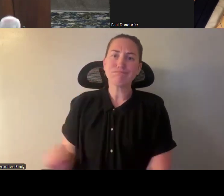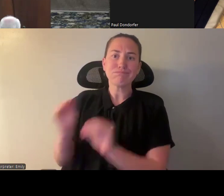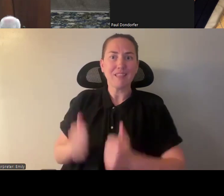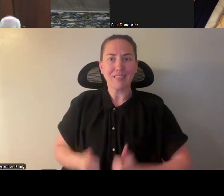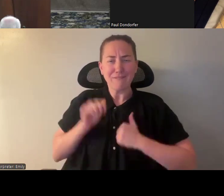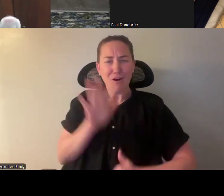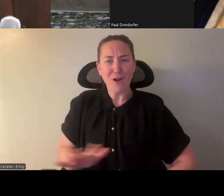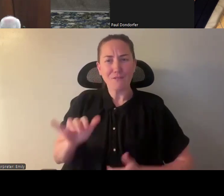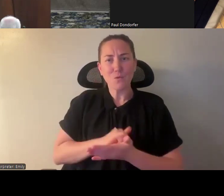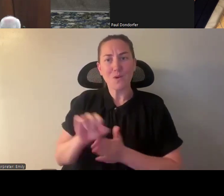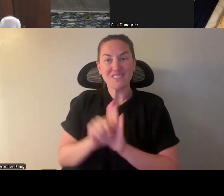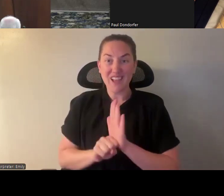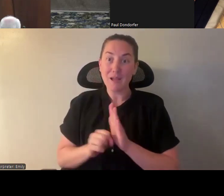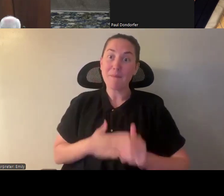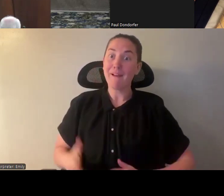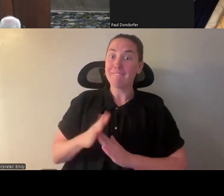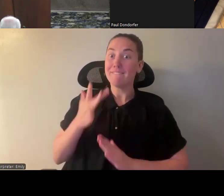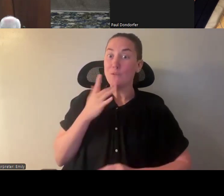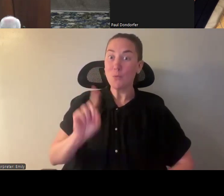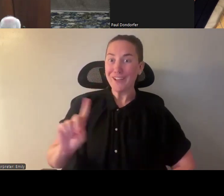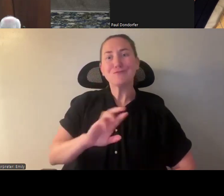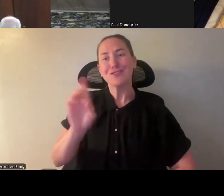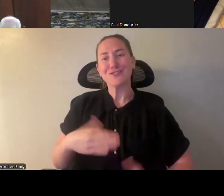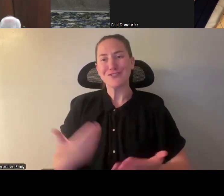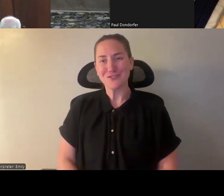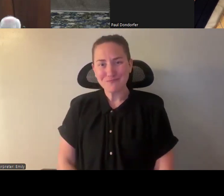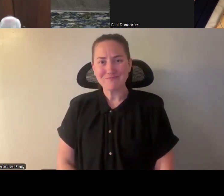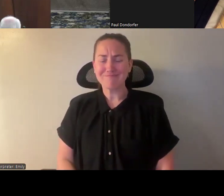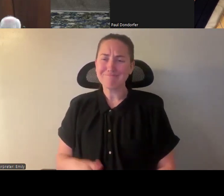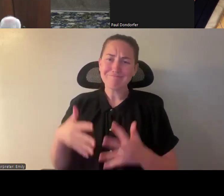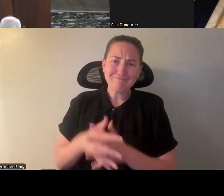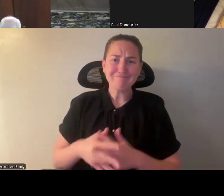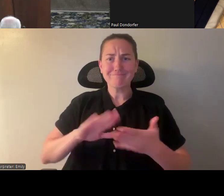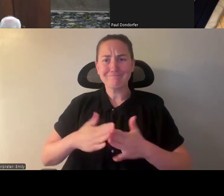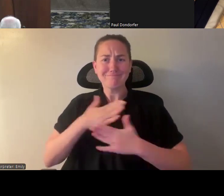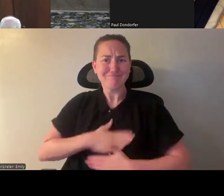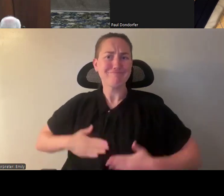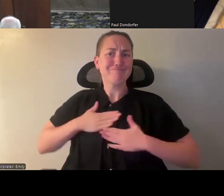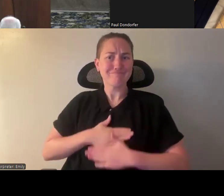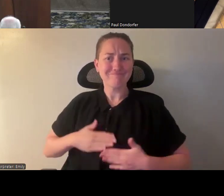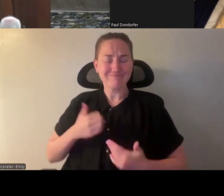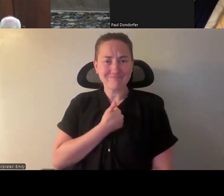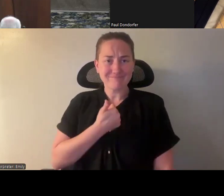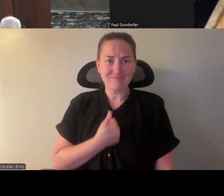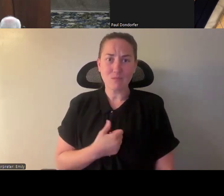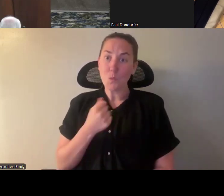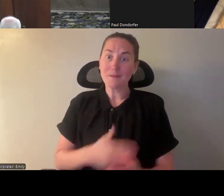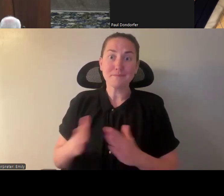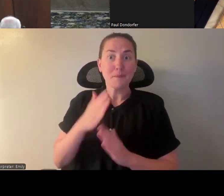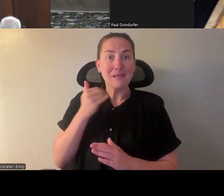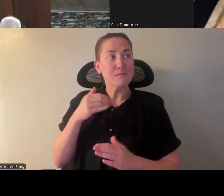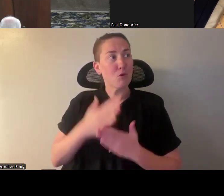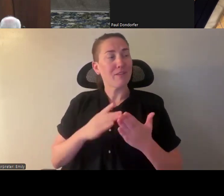by far my favorite I love being a part of this community What I love most about this community